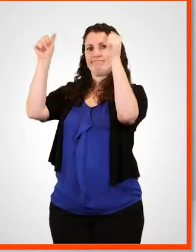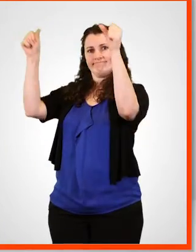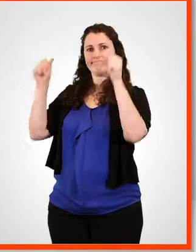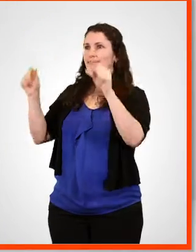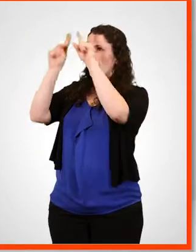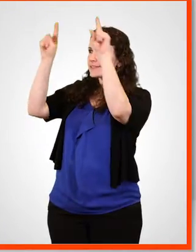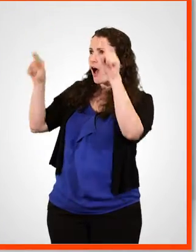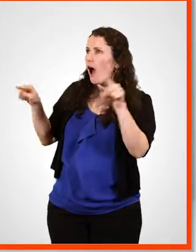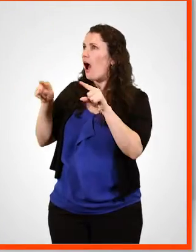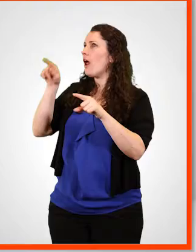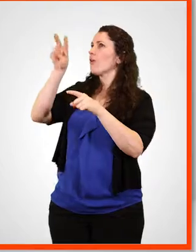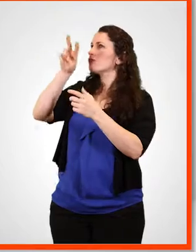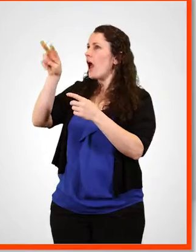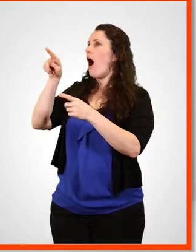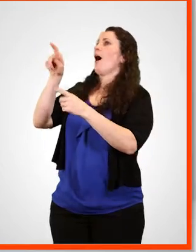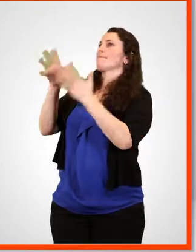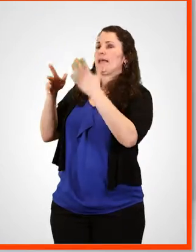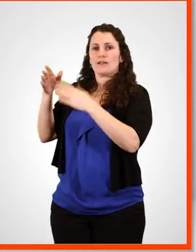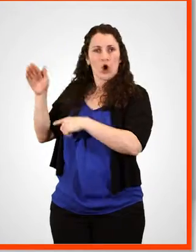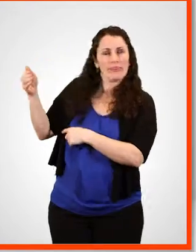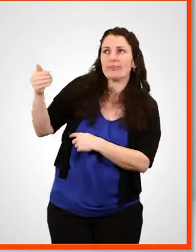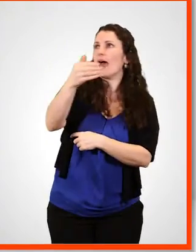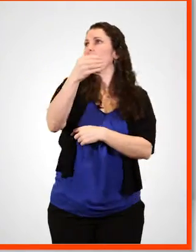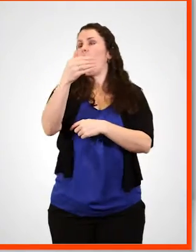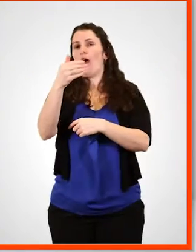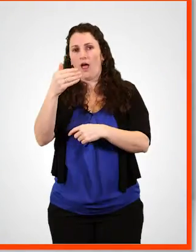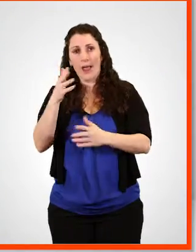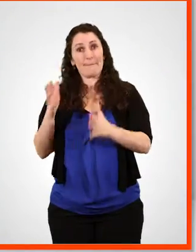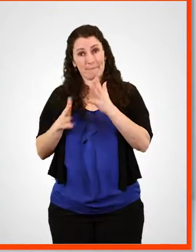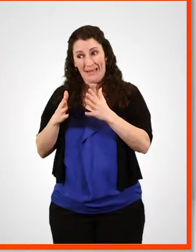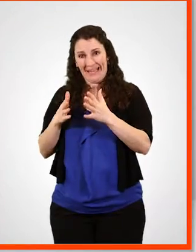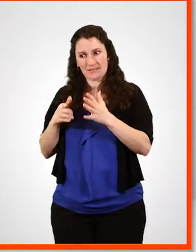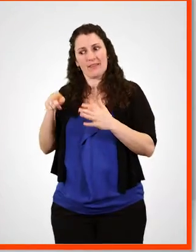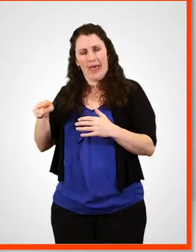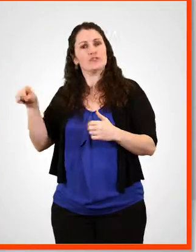This idea that reading carries meaning and is purposeful should be well established by this stage.